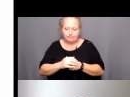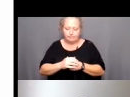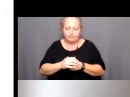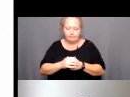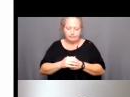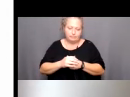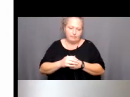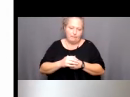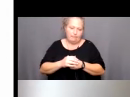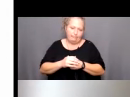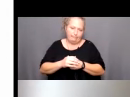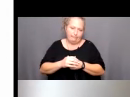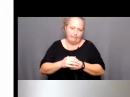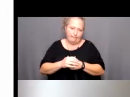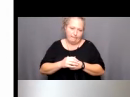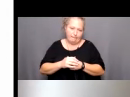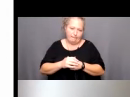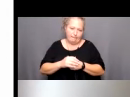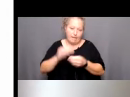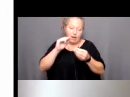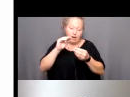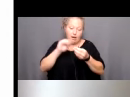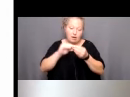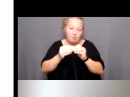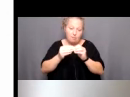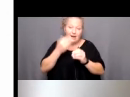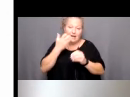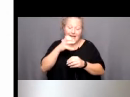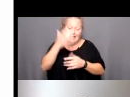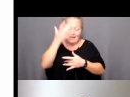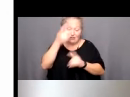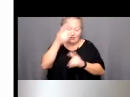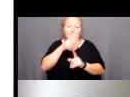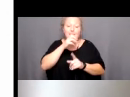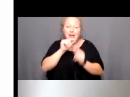Looking at rate of heat illness by age group, we saw that workers aged